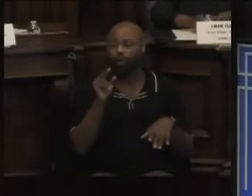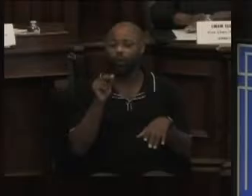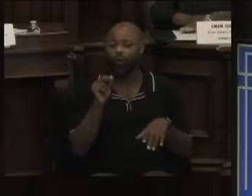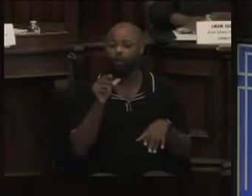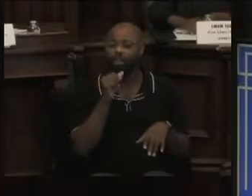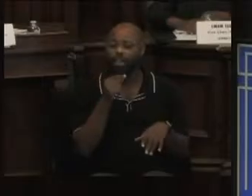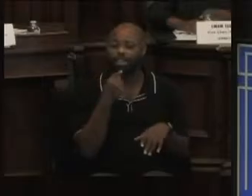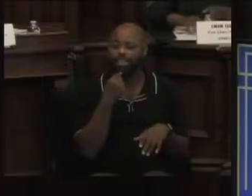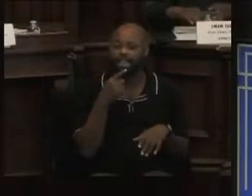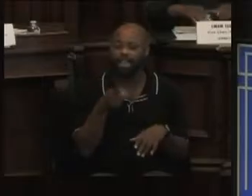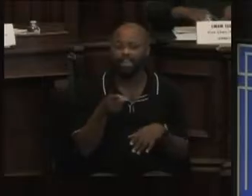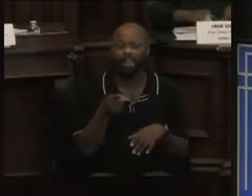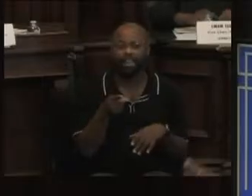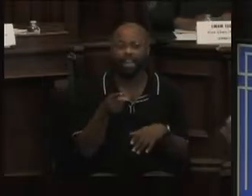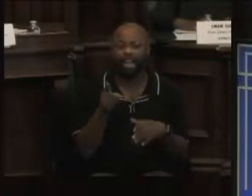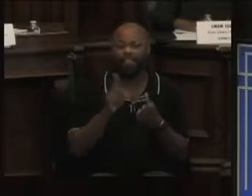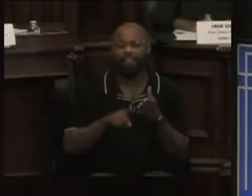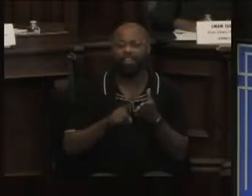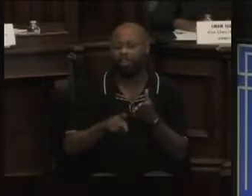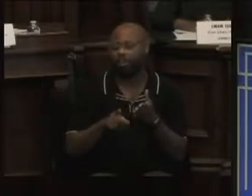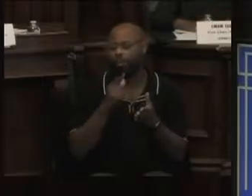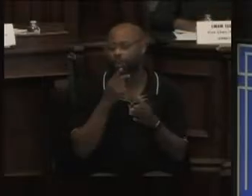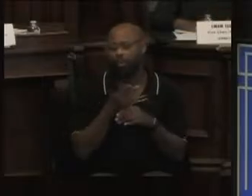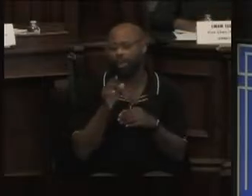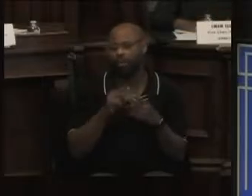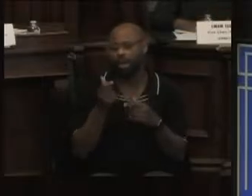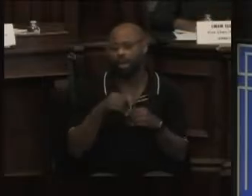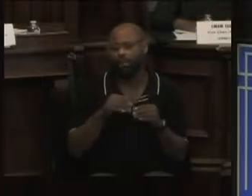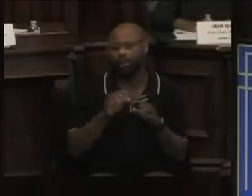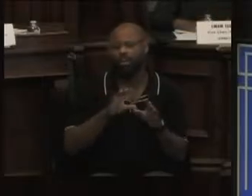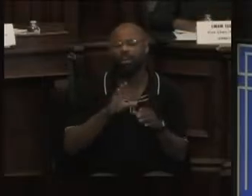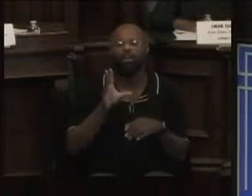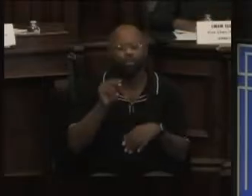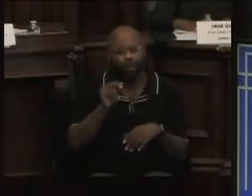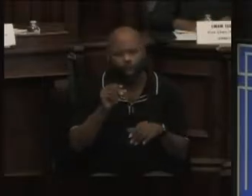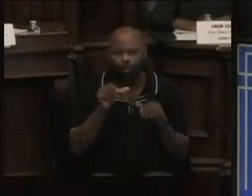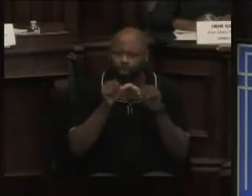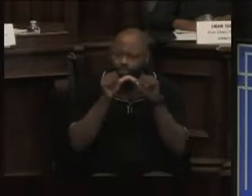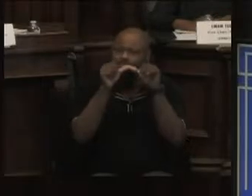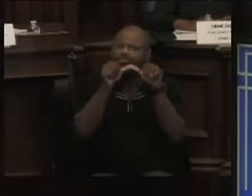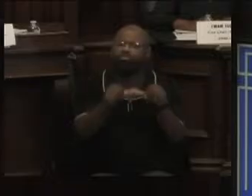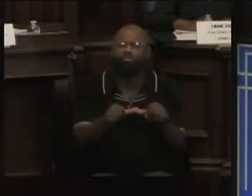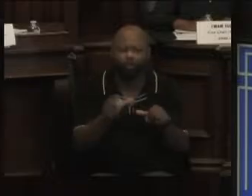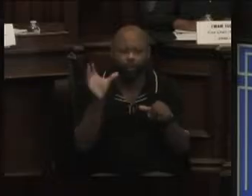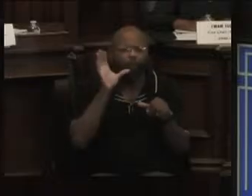over. Like we just don't say we don't say that investigations